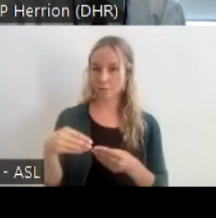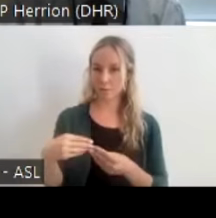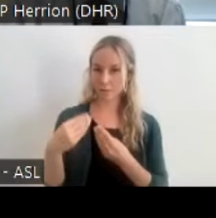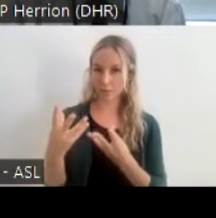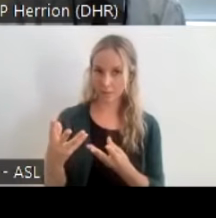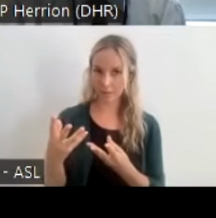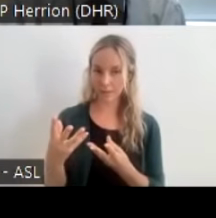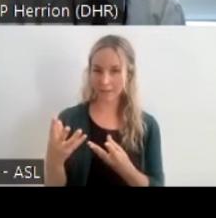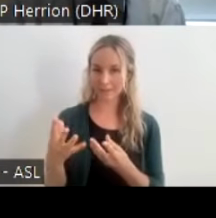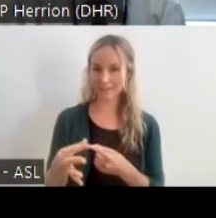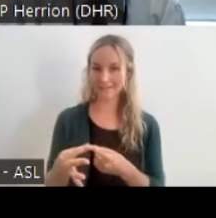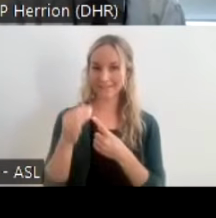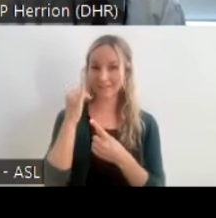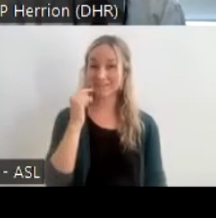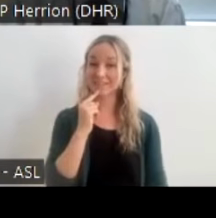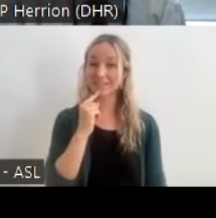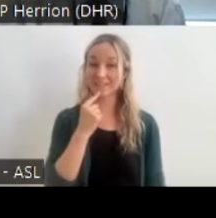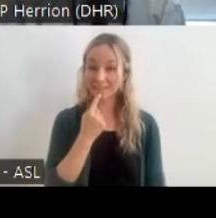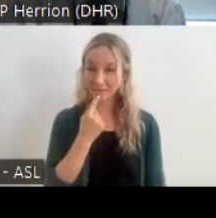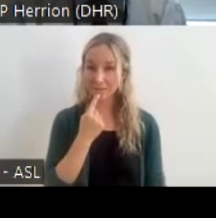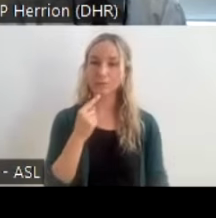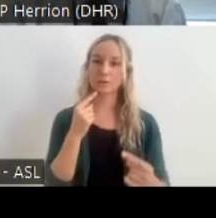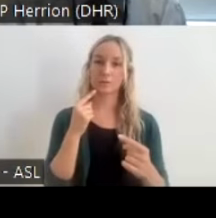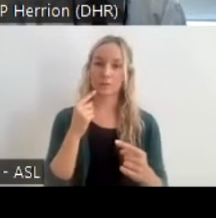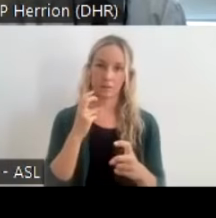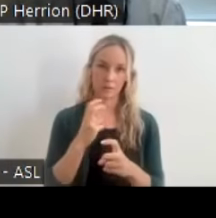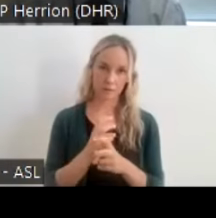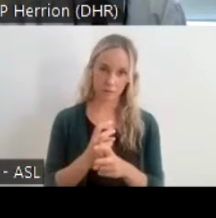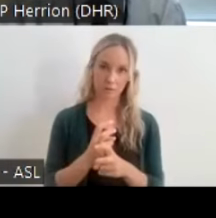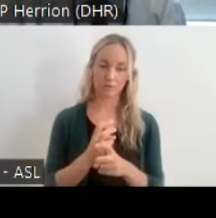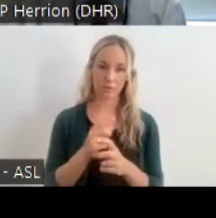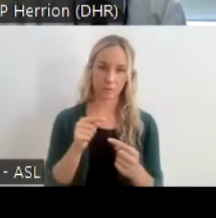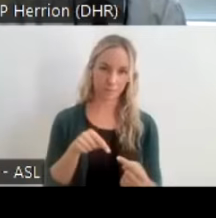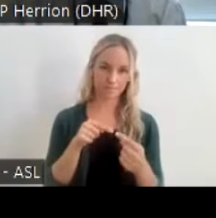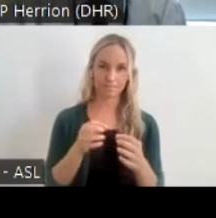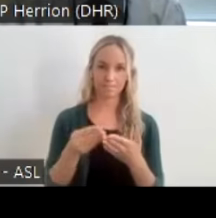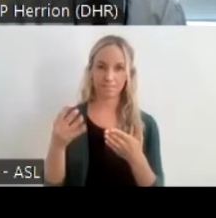talking about architectural barrier removal, it's a much lower standard or lower threshold, If it's not easily